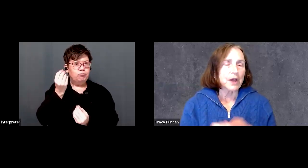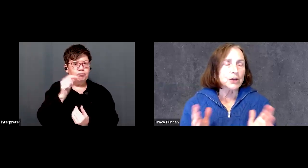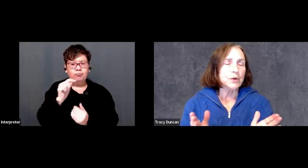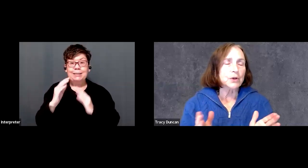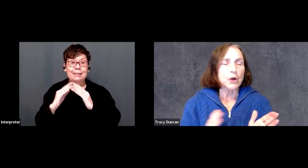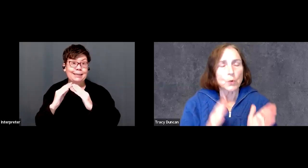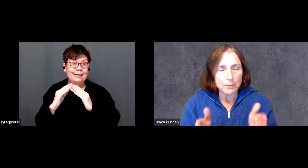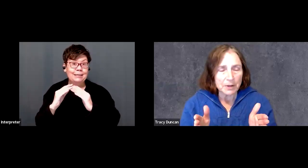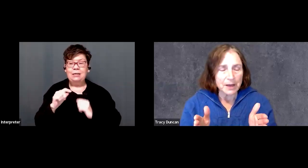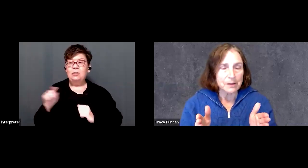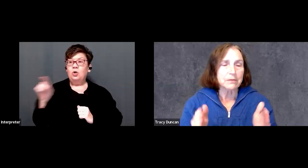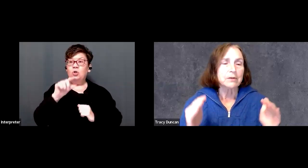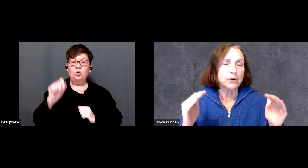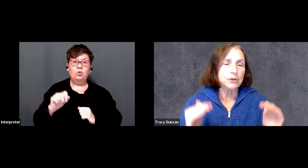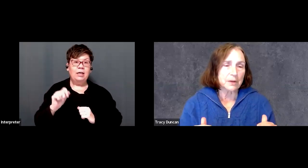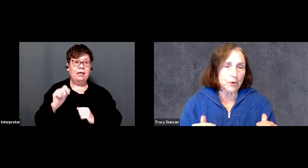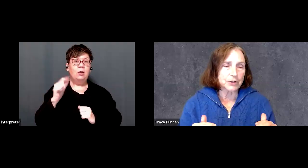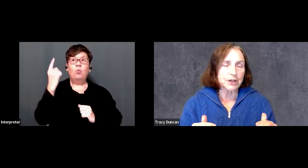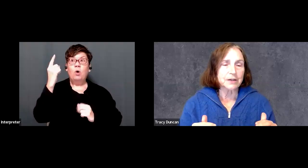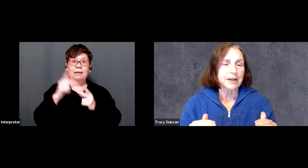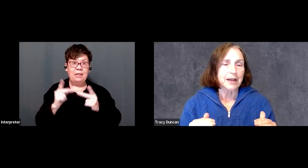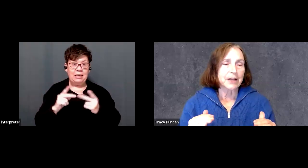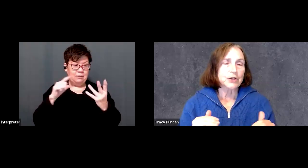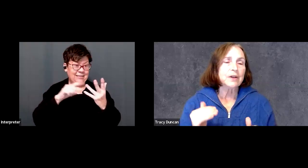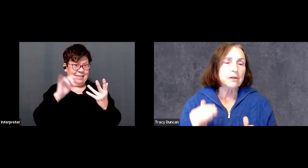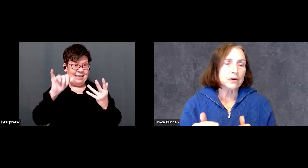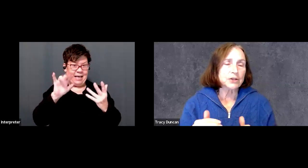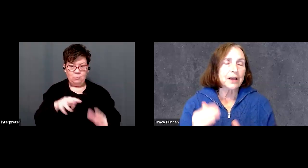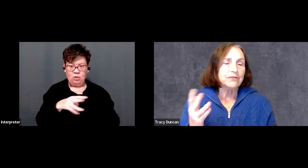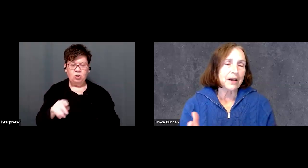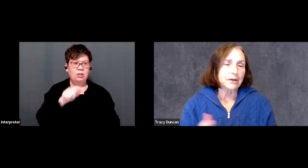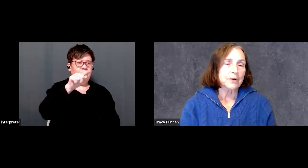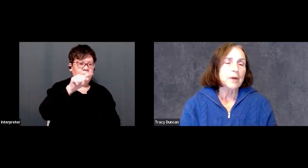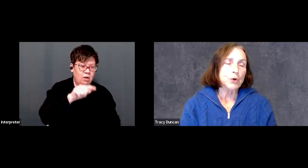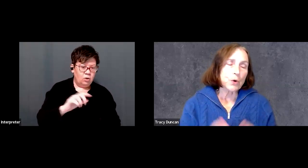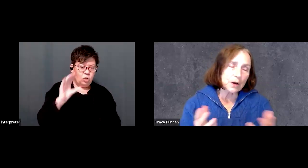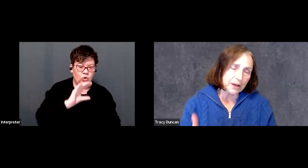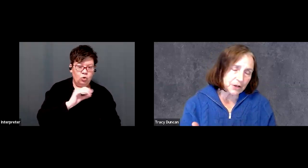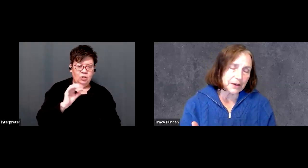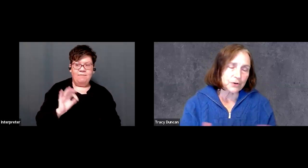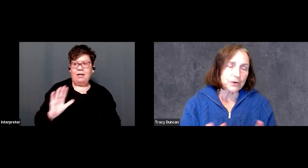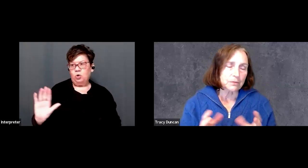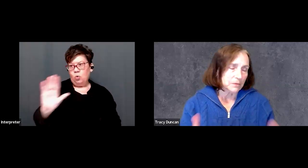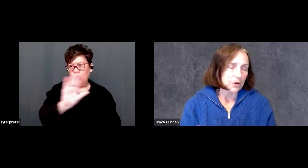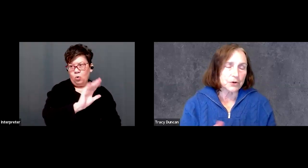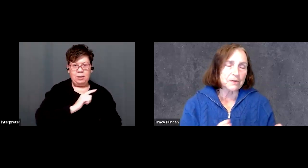so that you can go one place, go to a spreadsheet, and you can search and find your legislator,